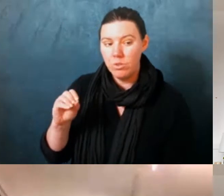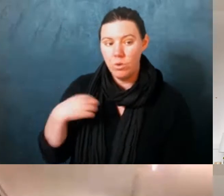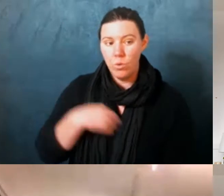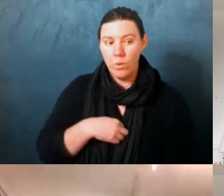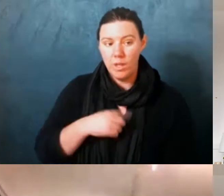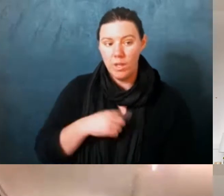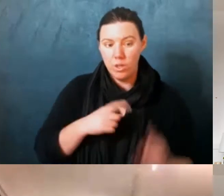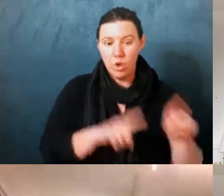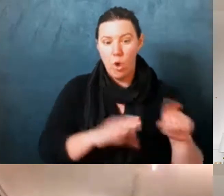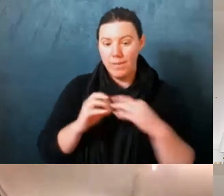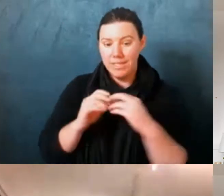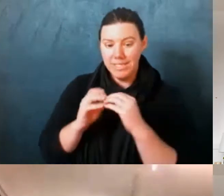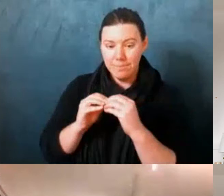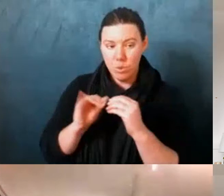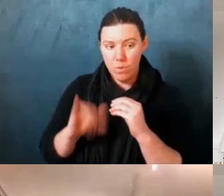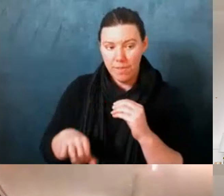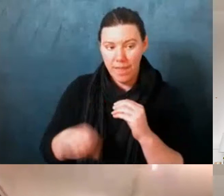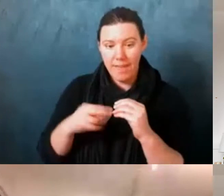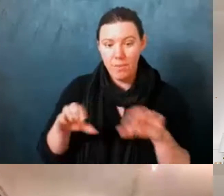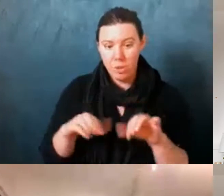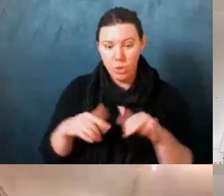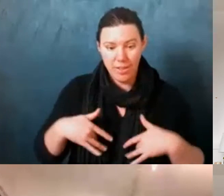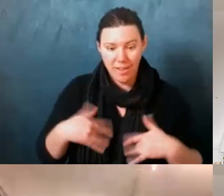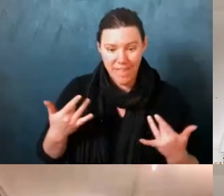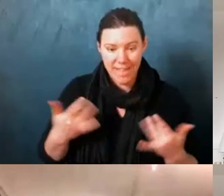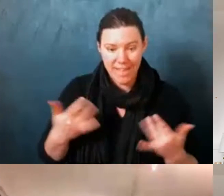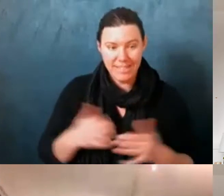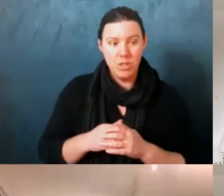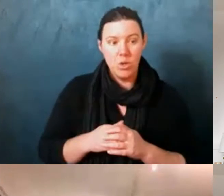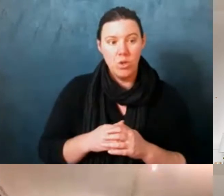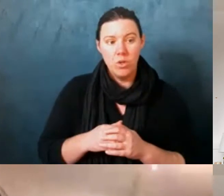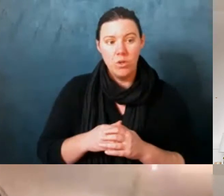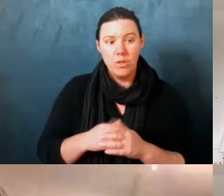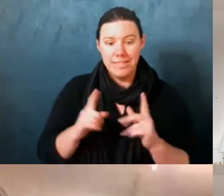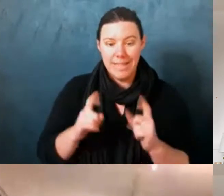And then we do the events of the test, and then for the vaccination.